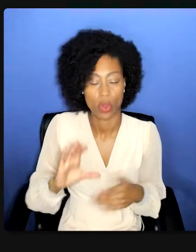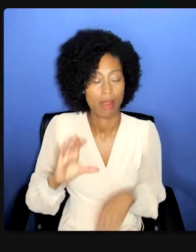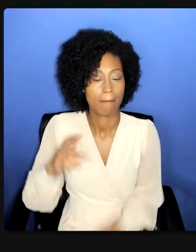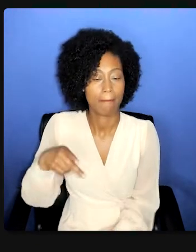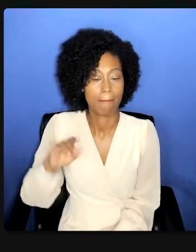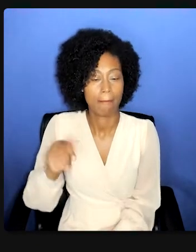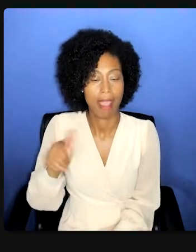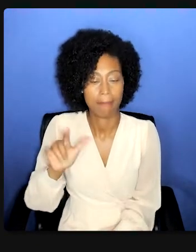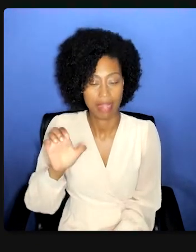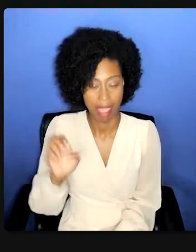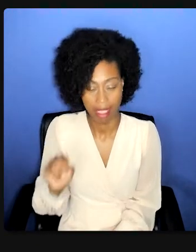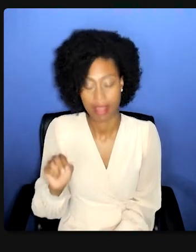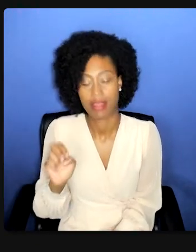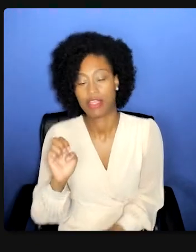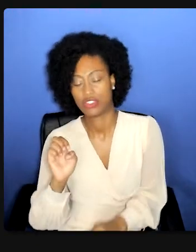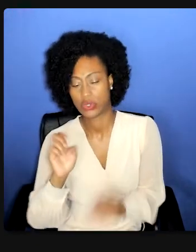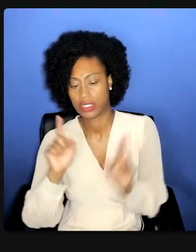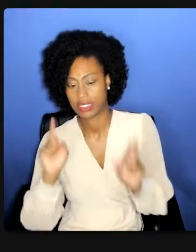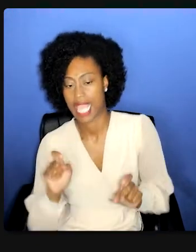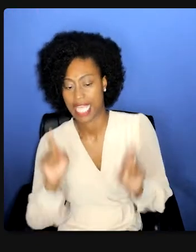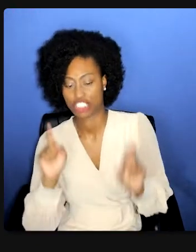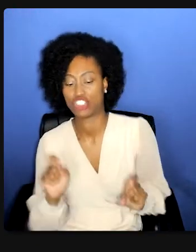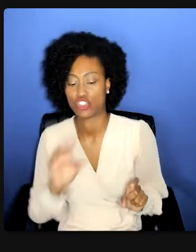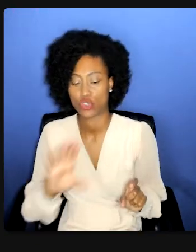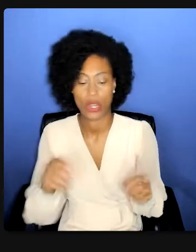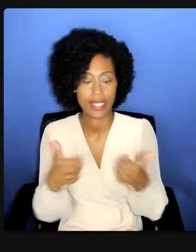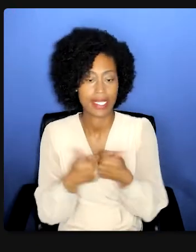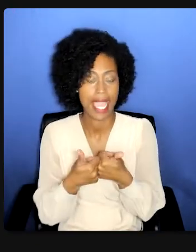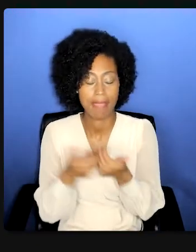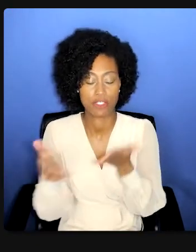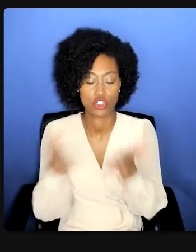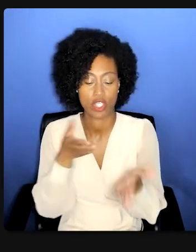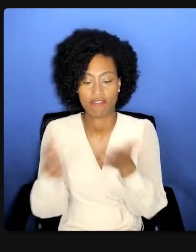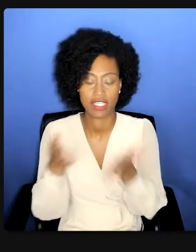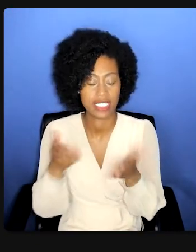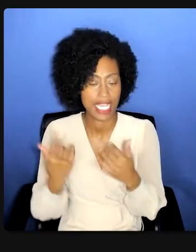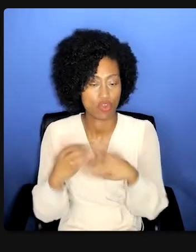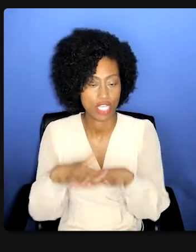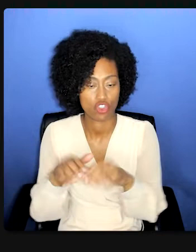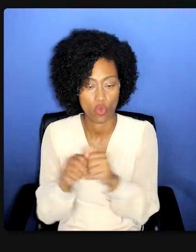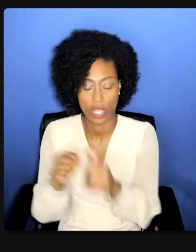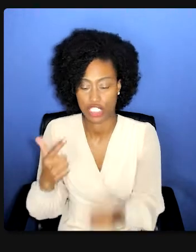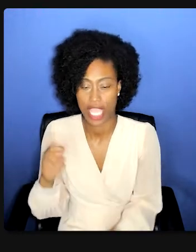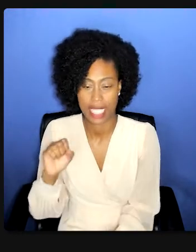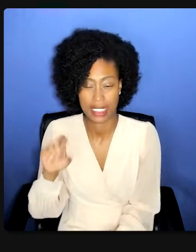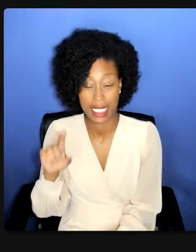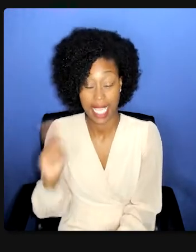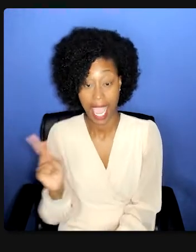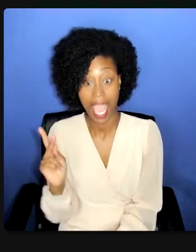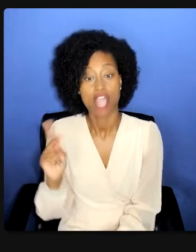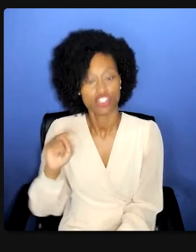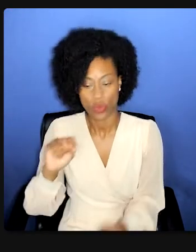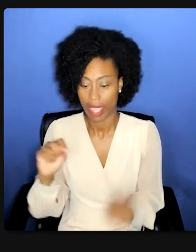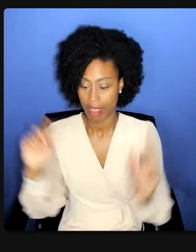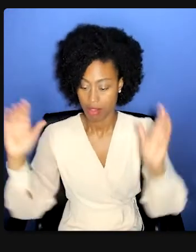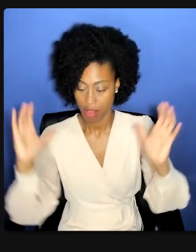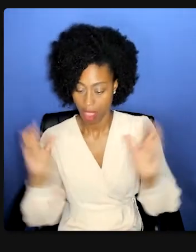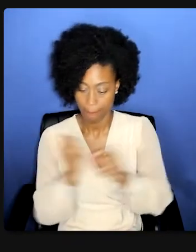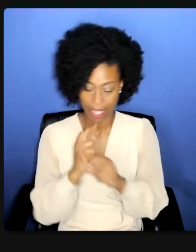And this will test your game servers in the grey zone with GSDK. And you can also do some local development as well. And last, but not least,